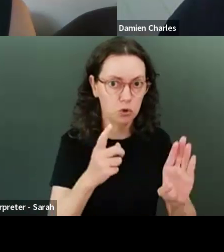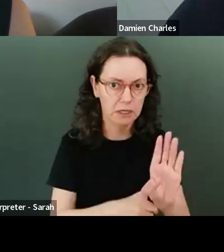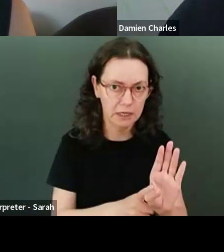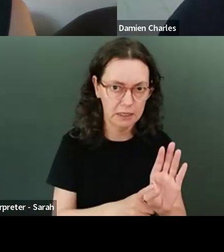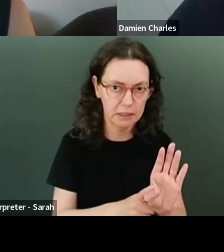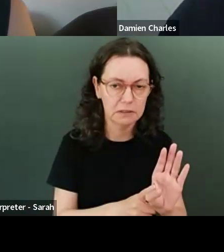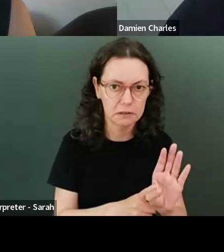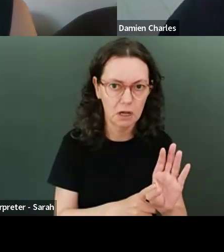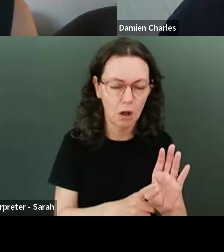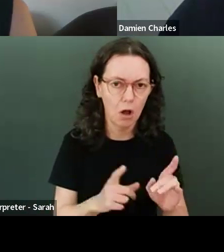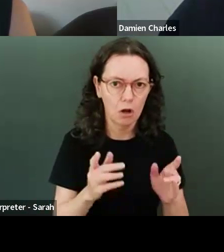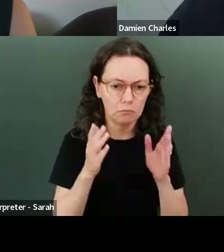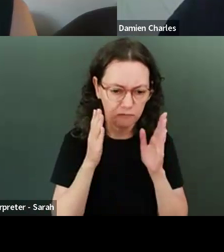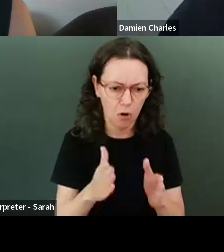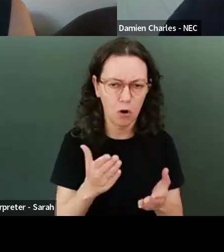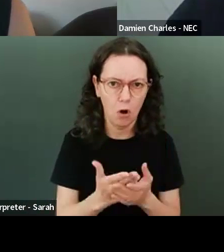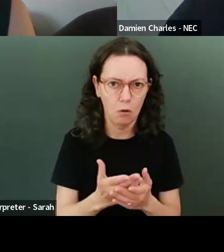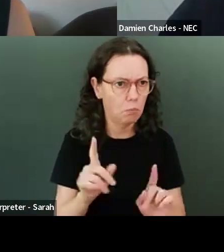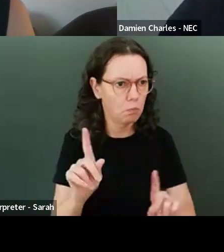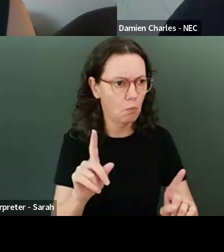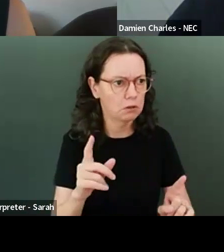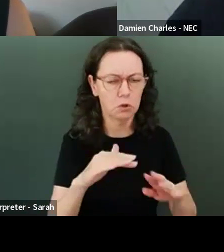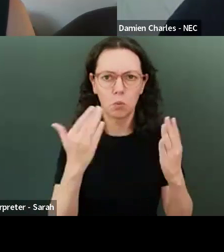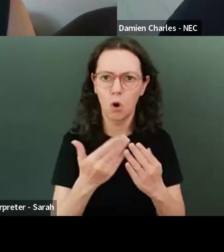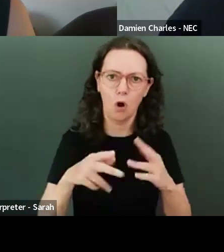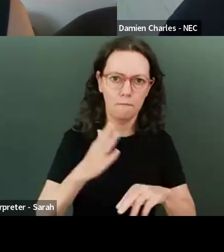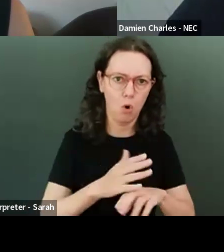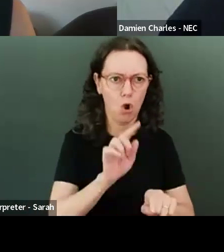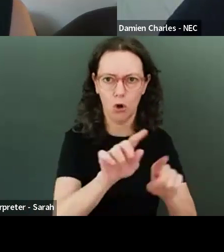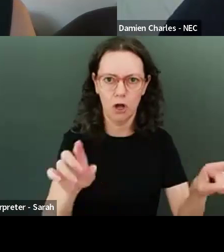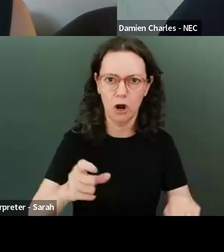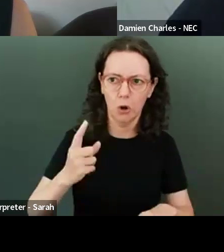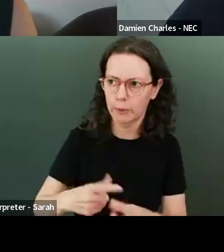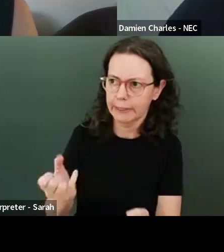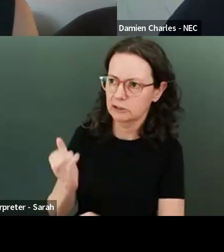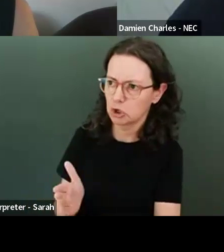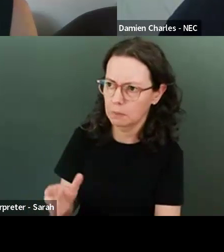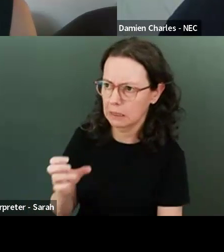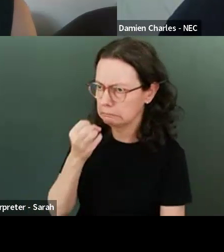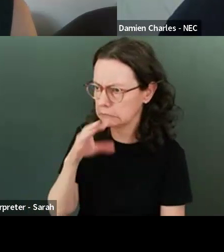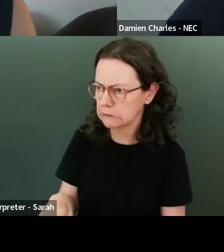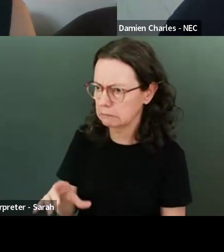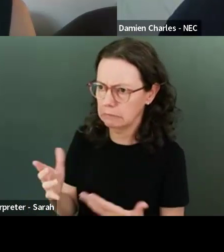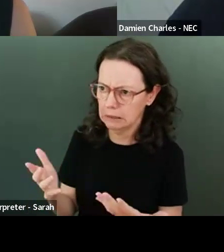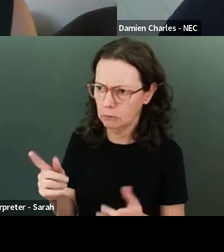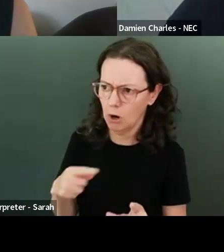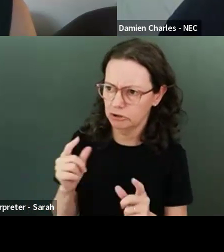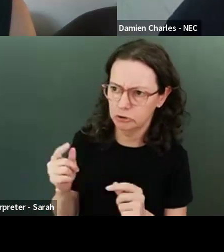more focused on exploring the world and the world of work, rather than of rushing